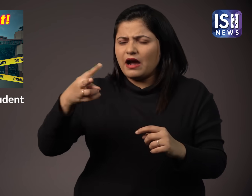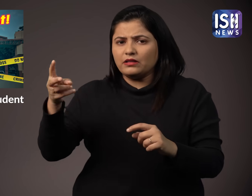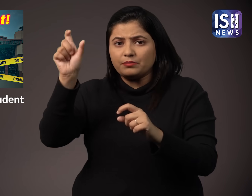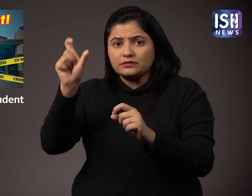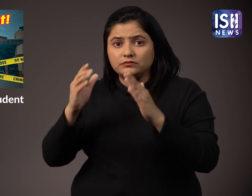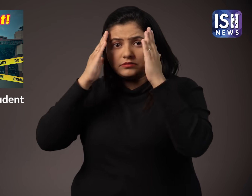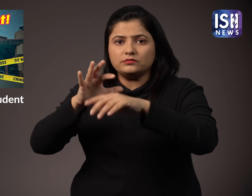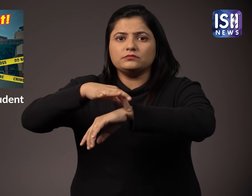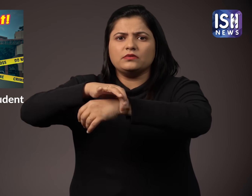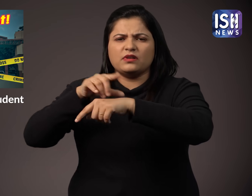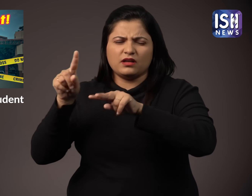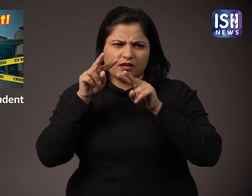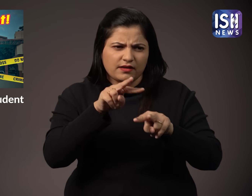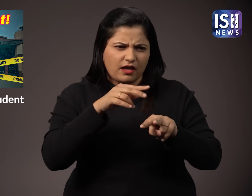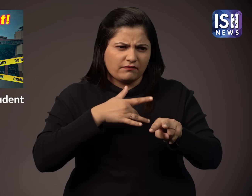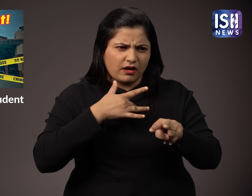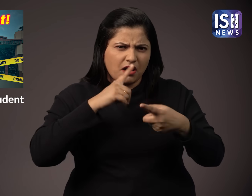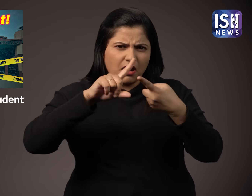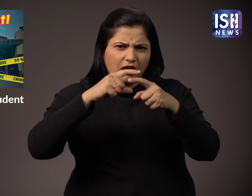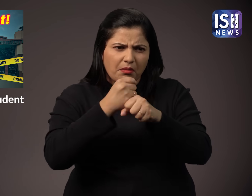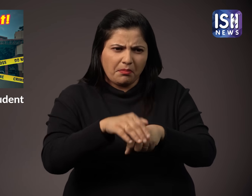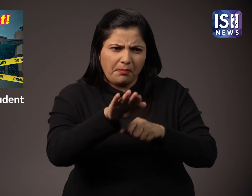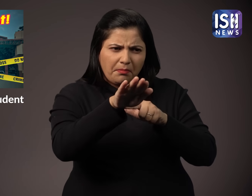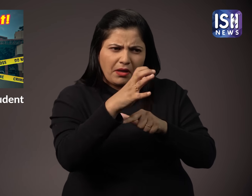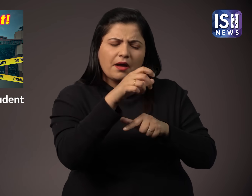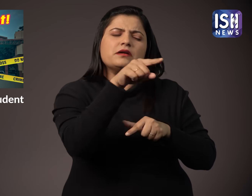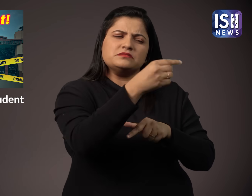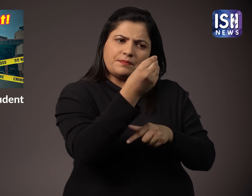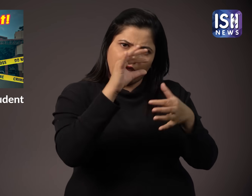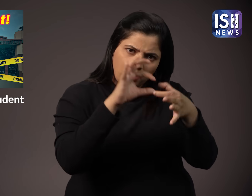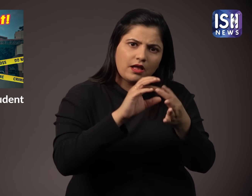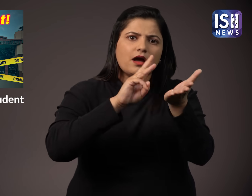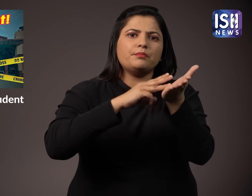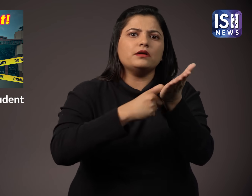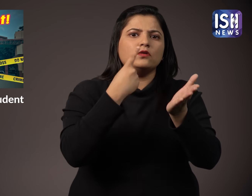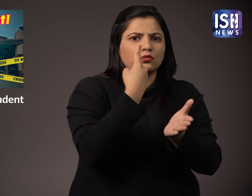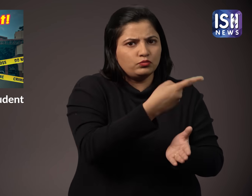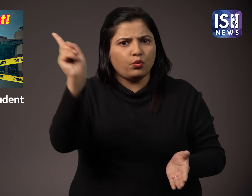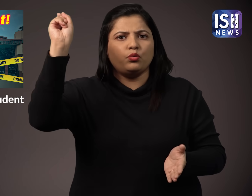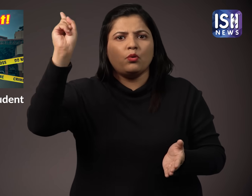An orthopedic doctor noticed his leg pain and suggested that he do an MRI scan.